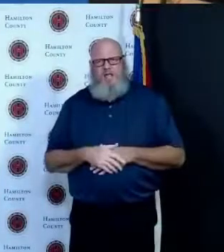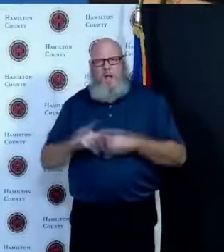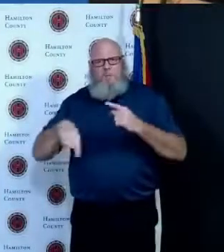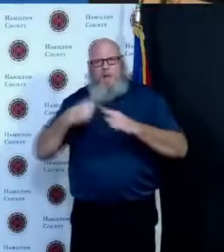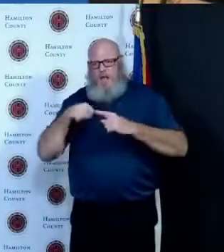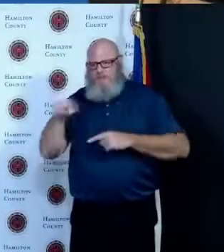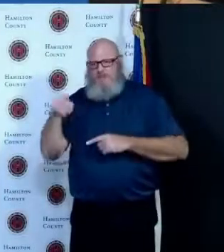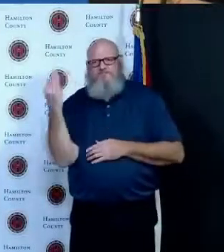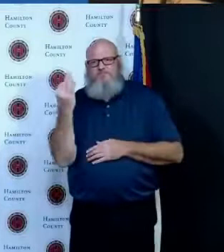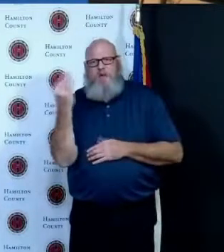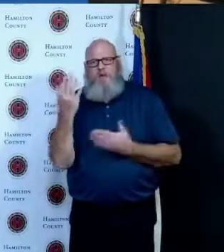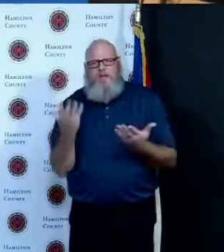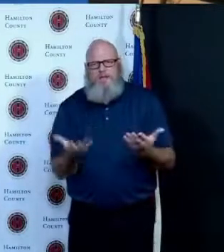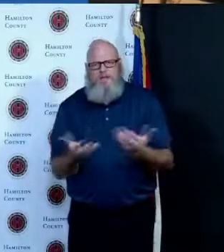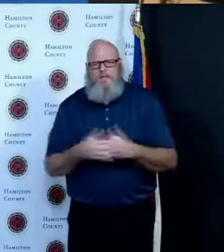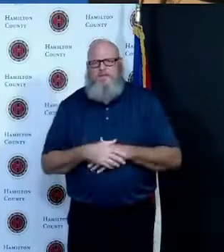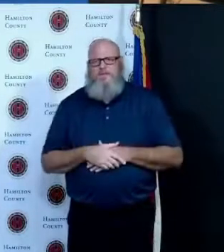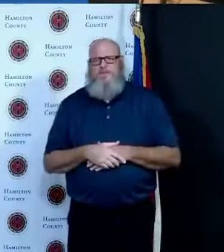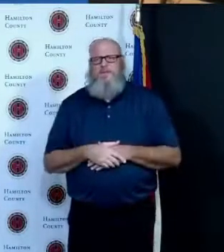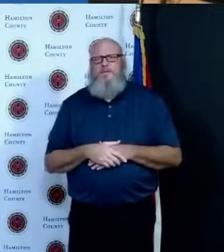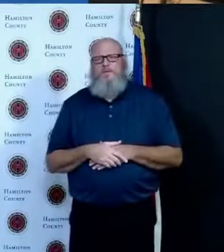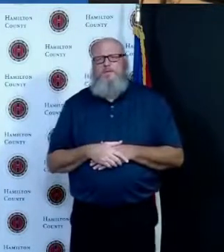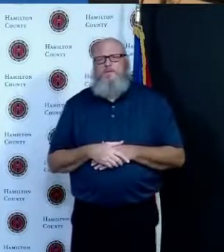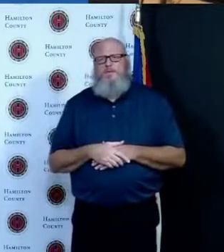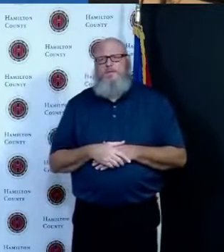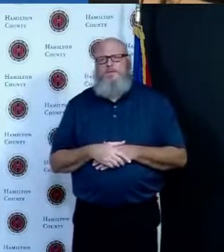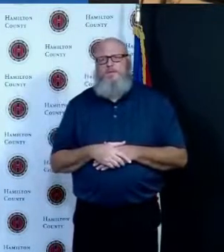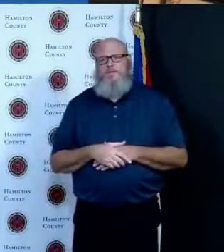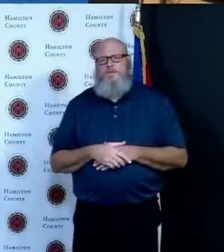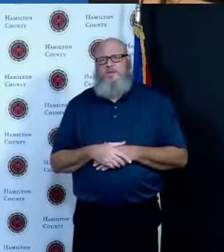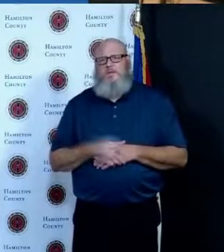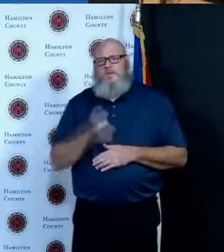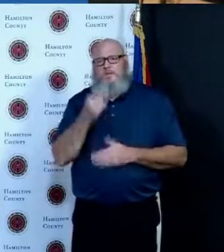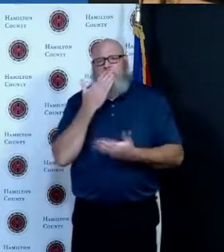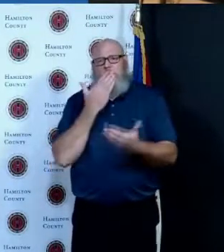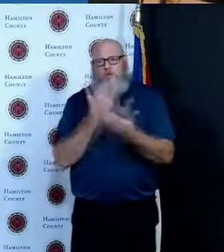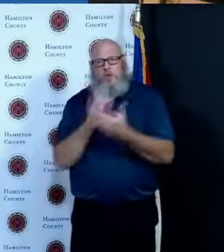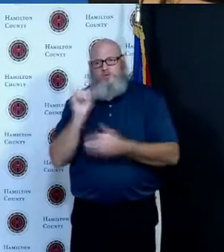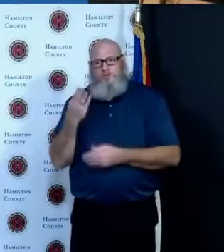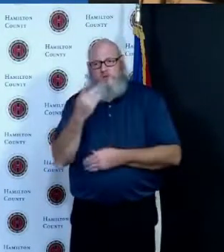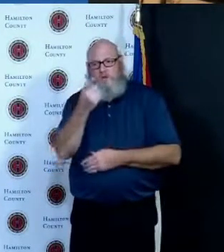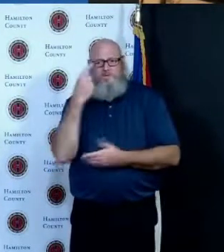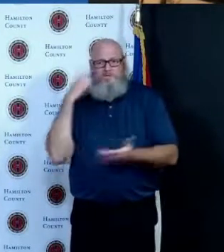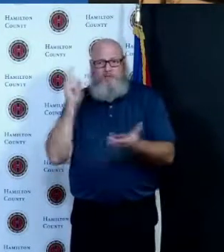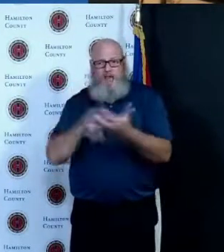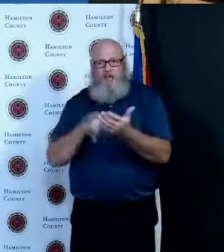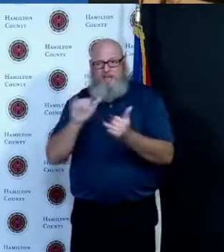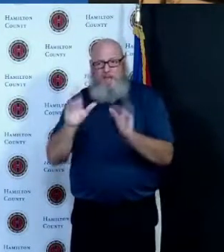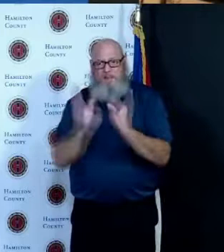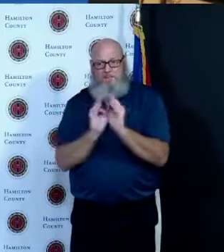why we're doing what we're doing because we are trying to reduce the amount of confusion as to